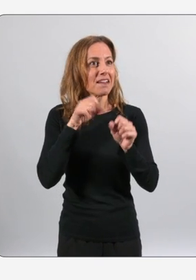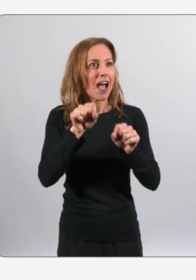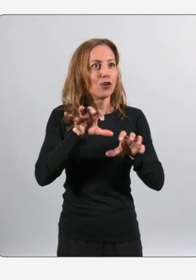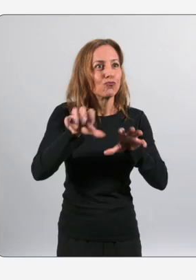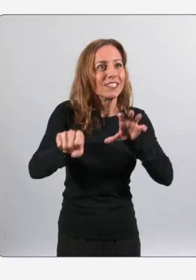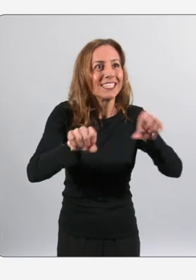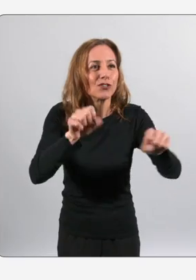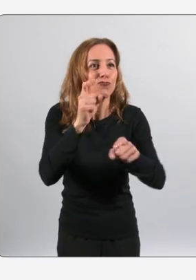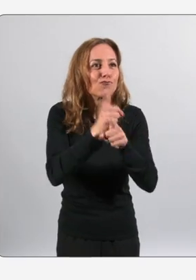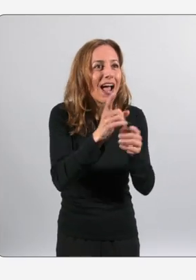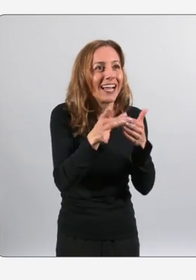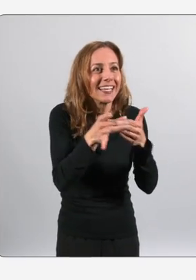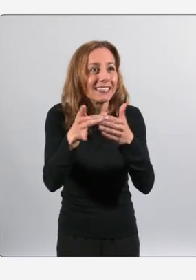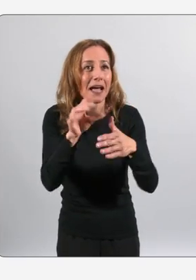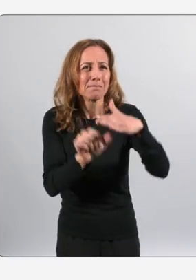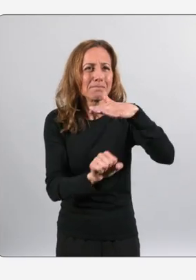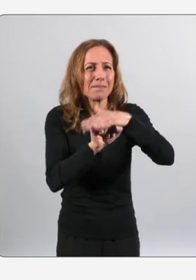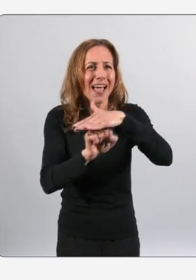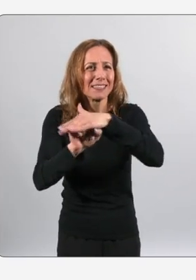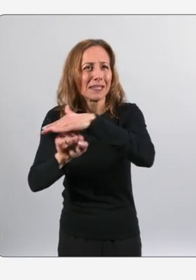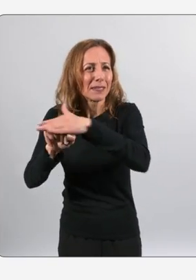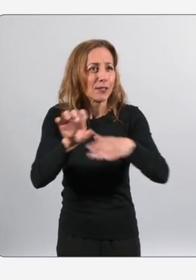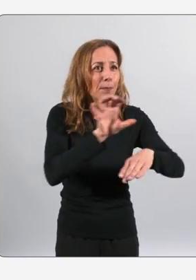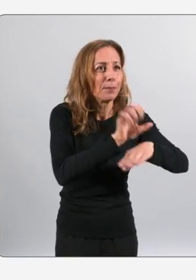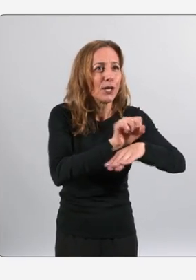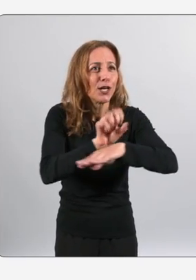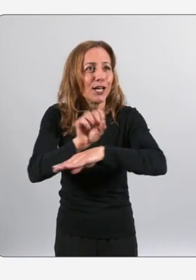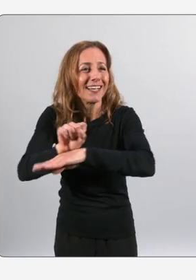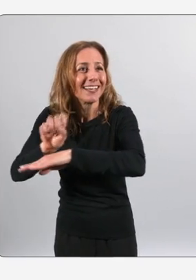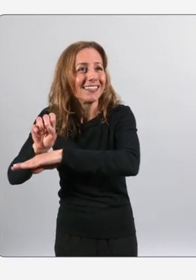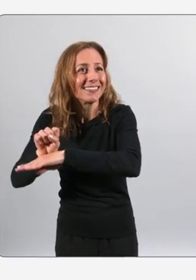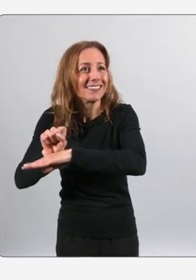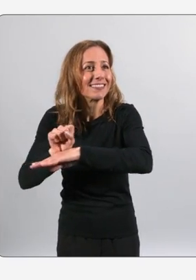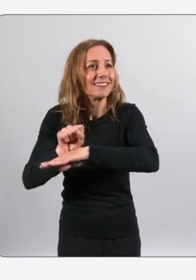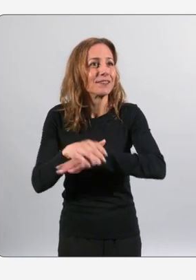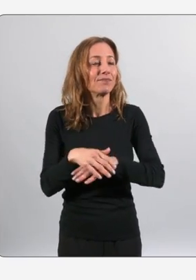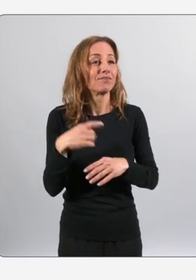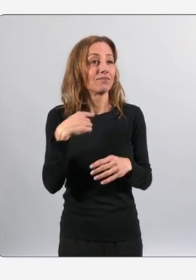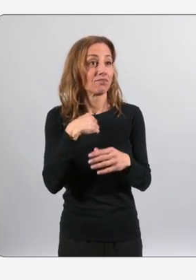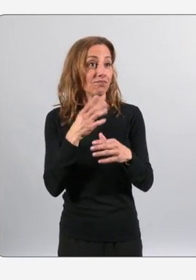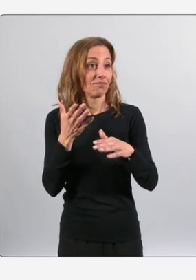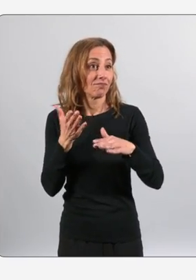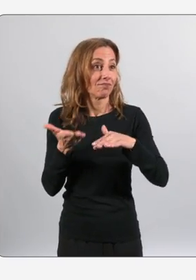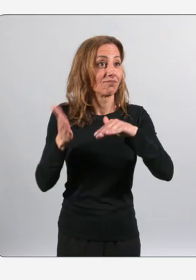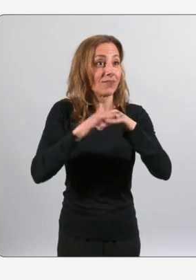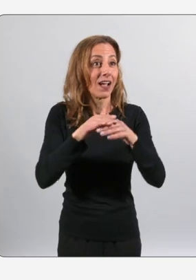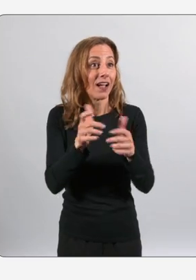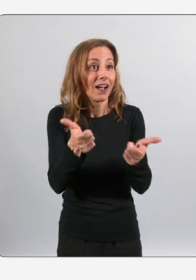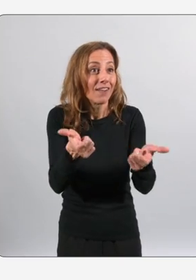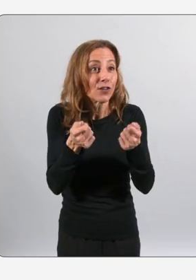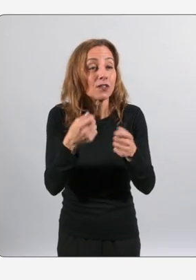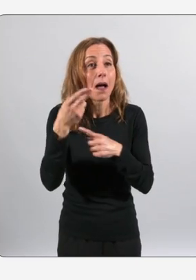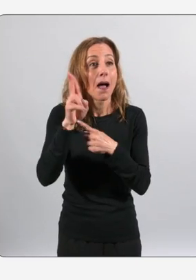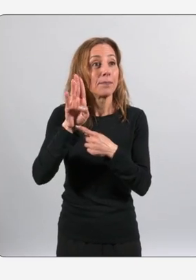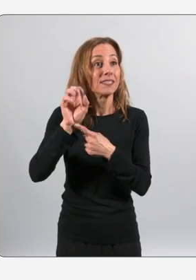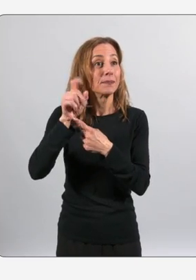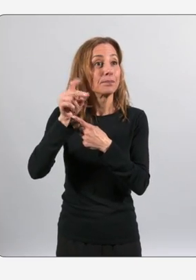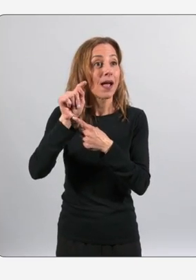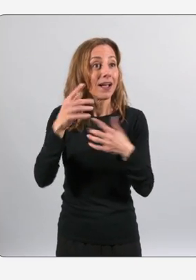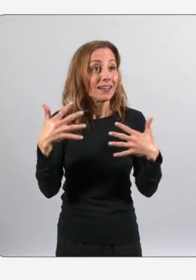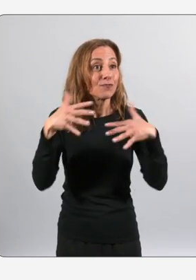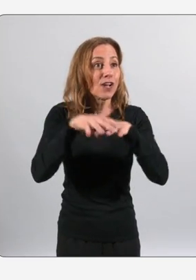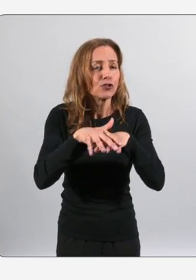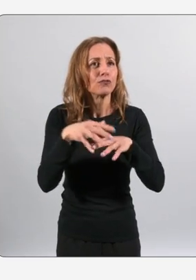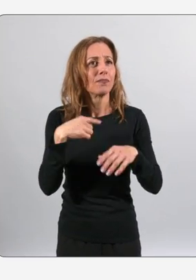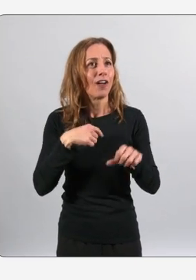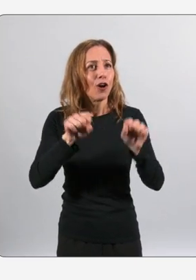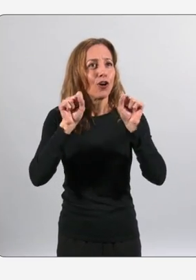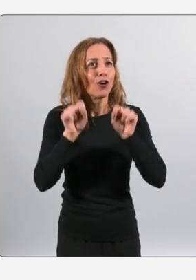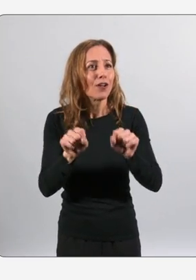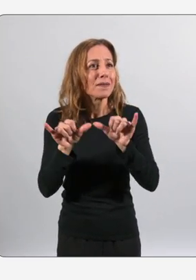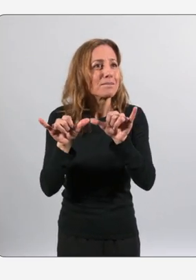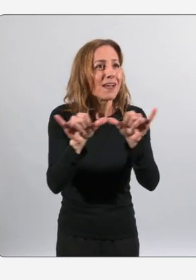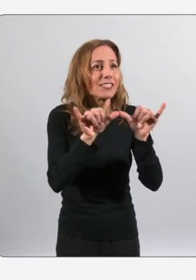. >>ANNOUNCER: